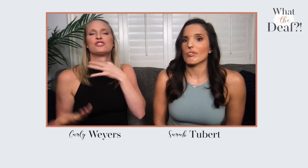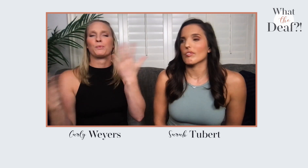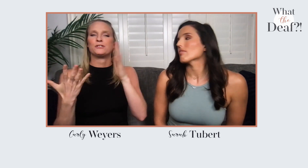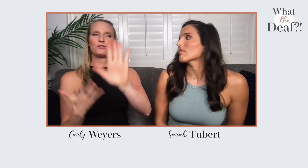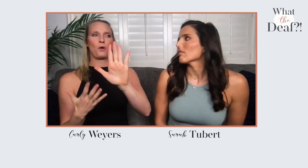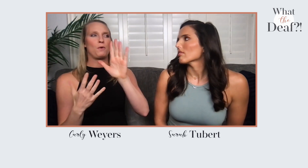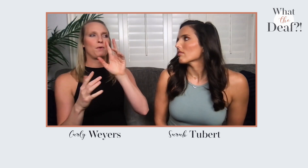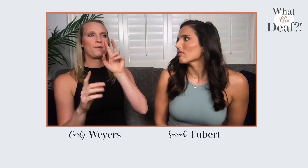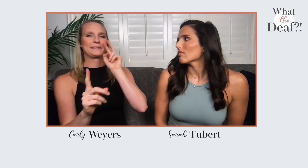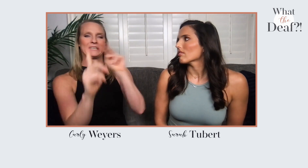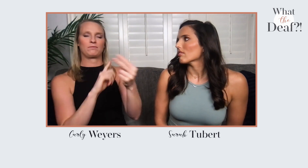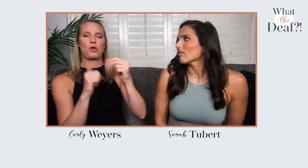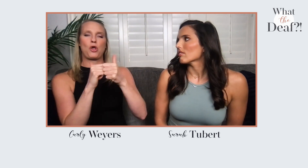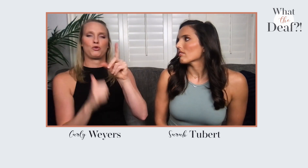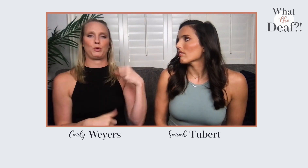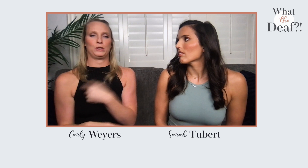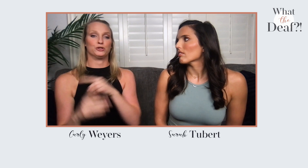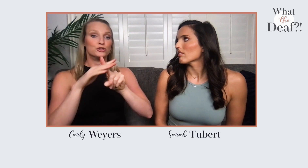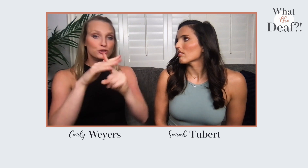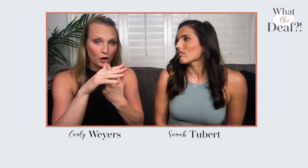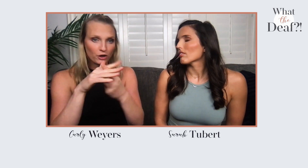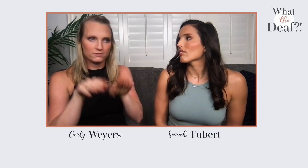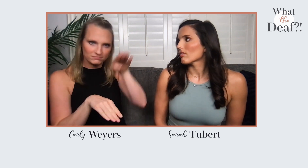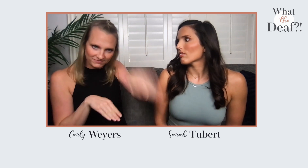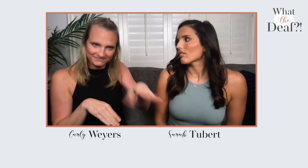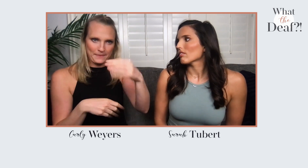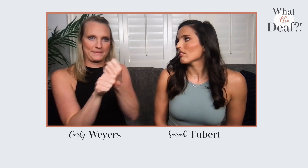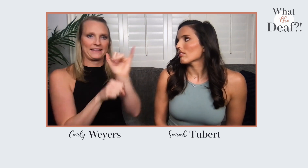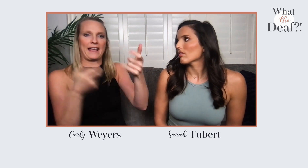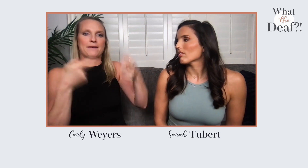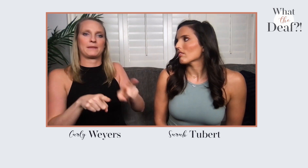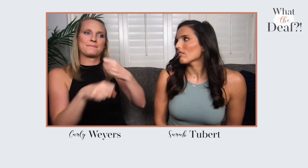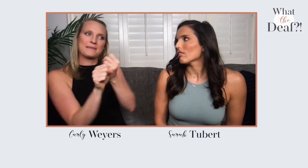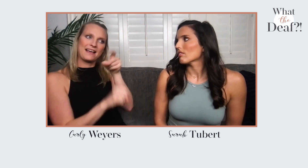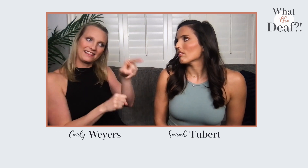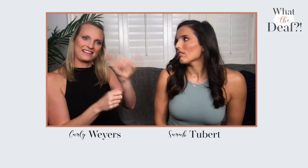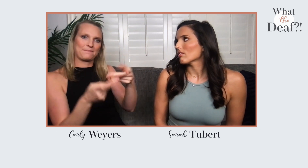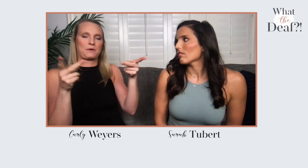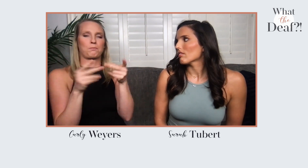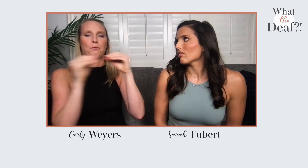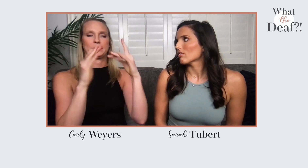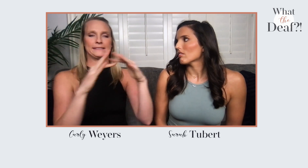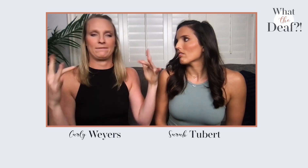So, I'm curious, what's your perspective on how we start and take that first step to make that happen and make that place more diverse?